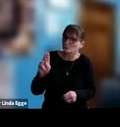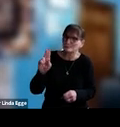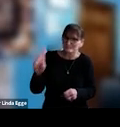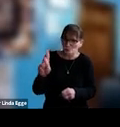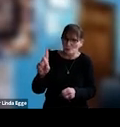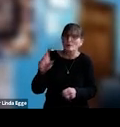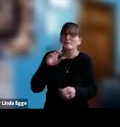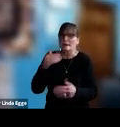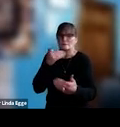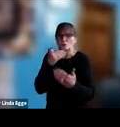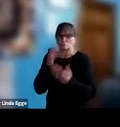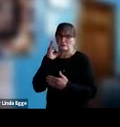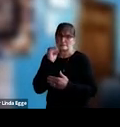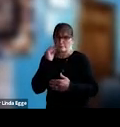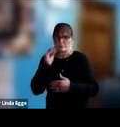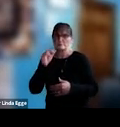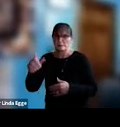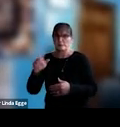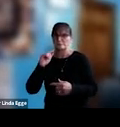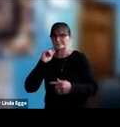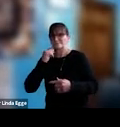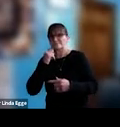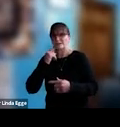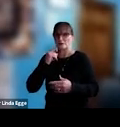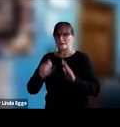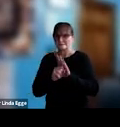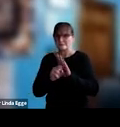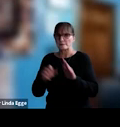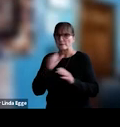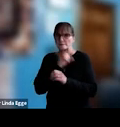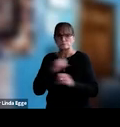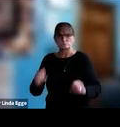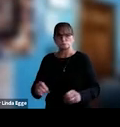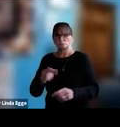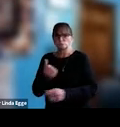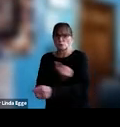that they were experiencing severe symptoms, and they didn't have any drugs or alcohol in their system.